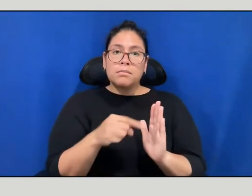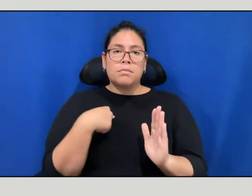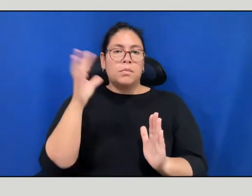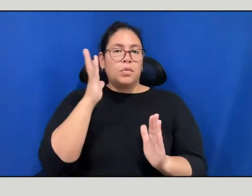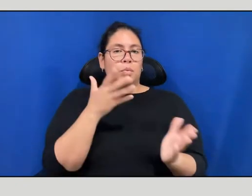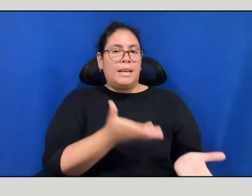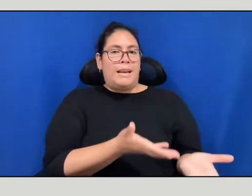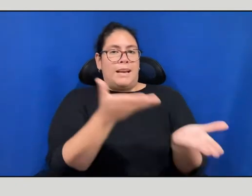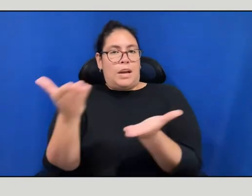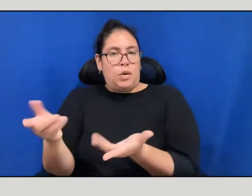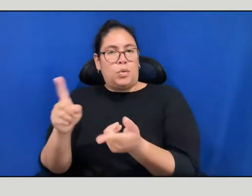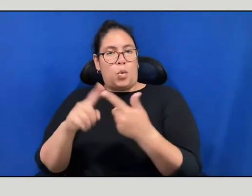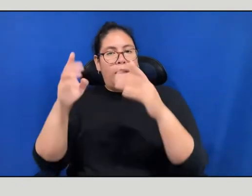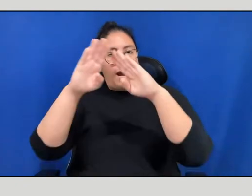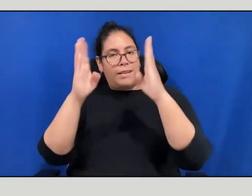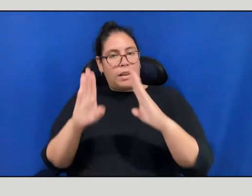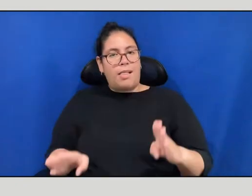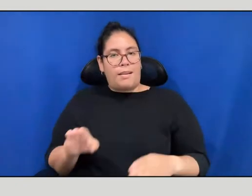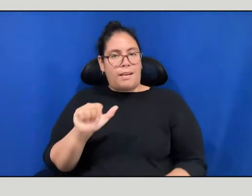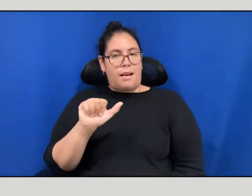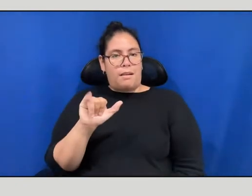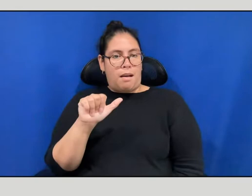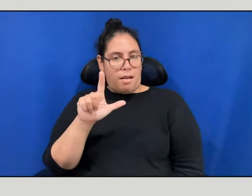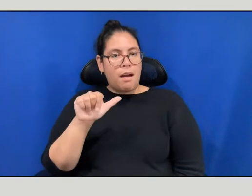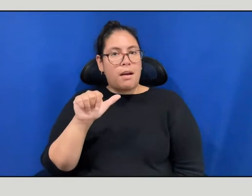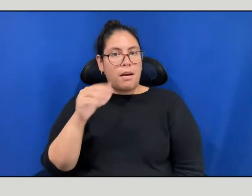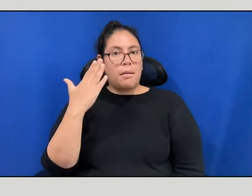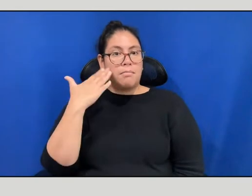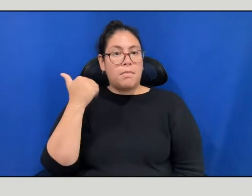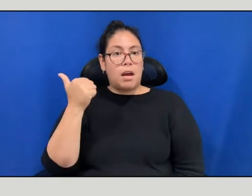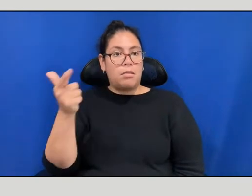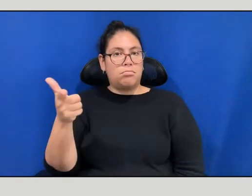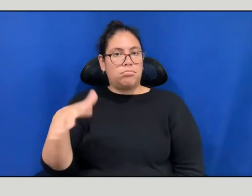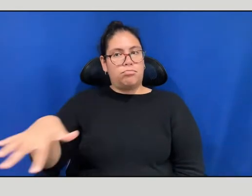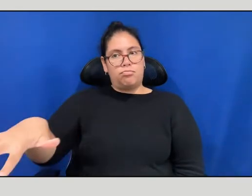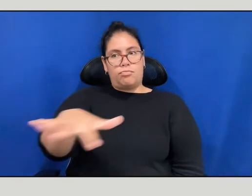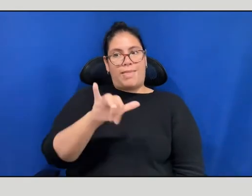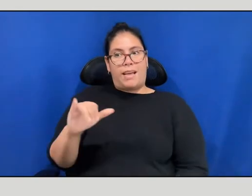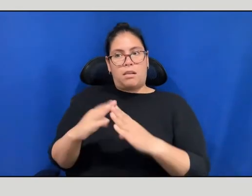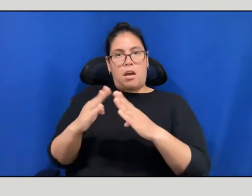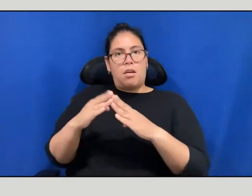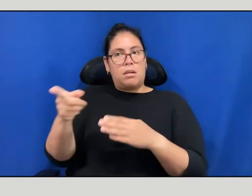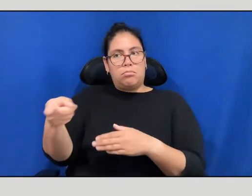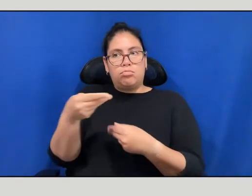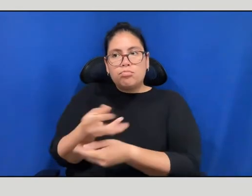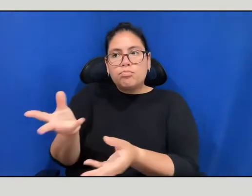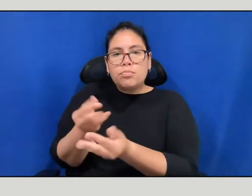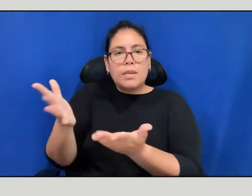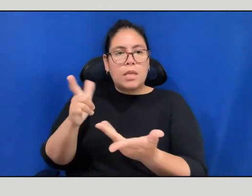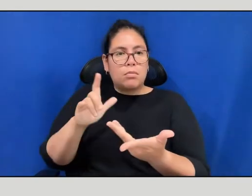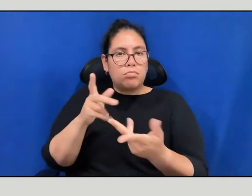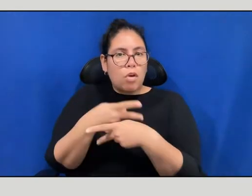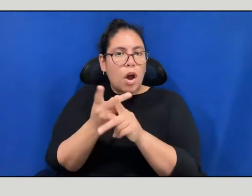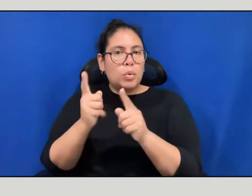because Castor Ayala gathered all of those products from the community and take them to Old San Juan to be sold.